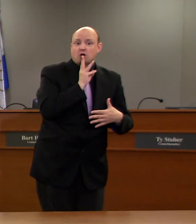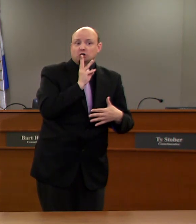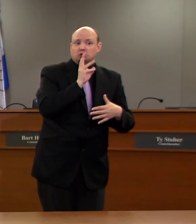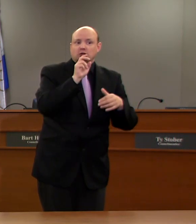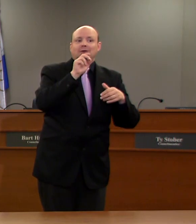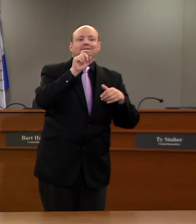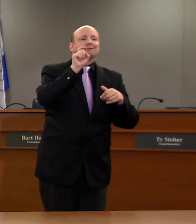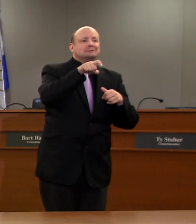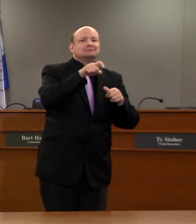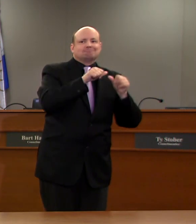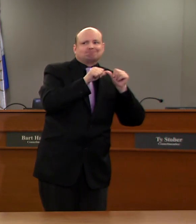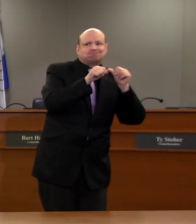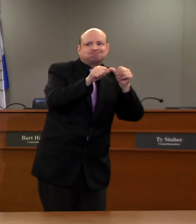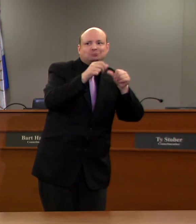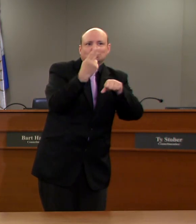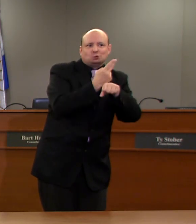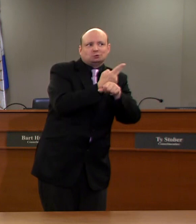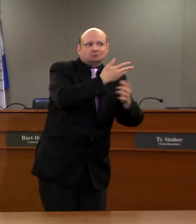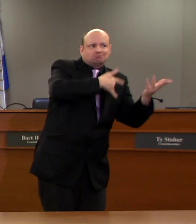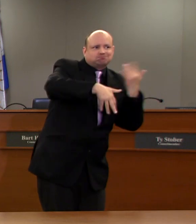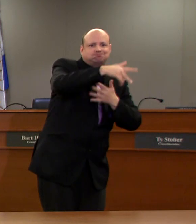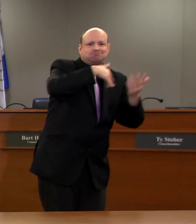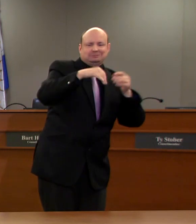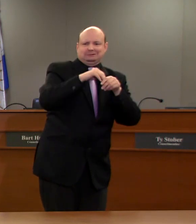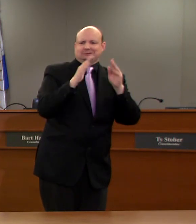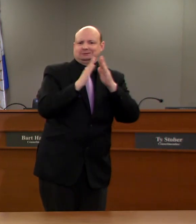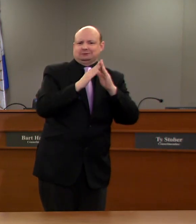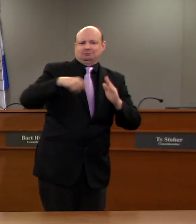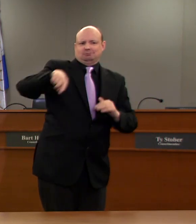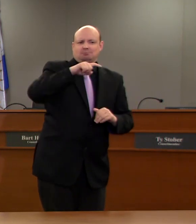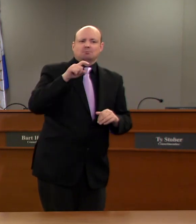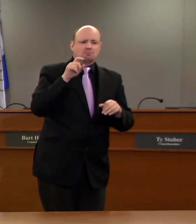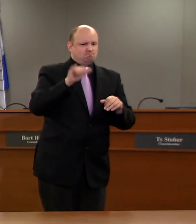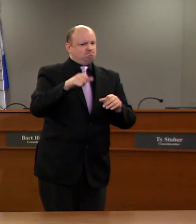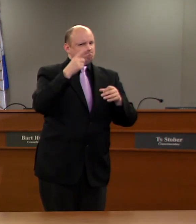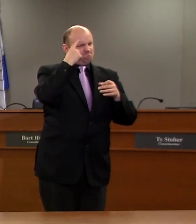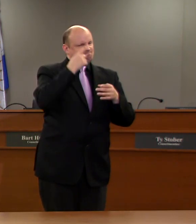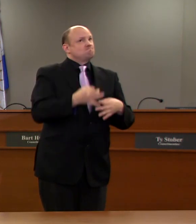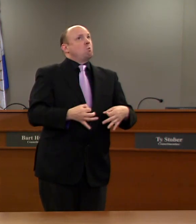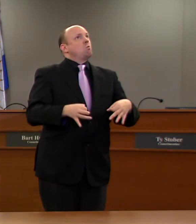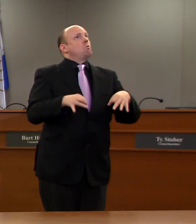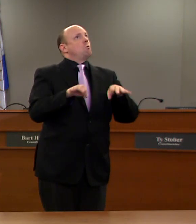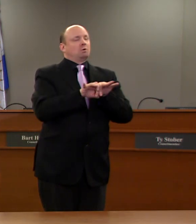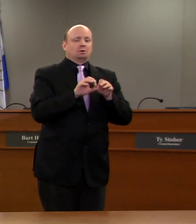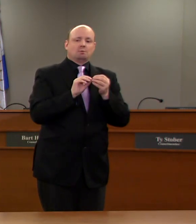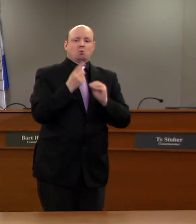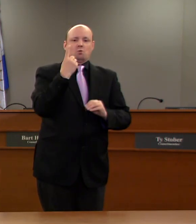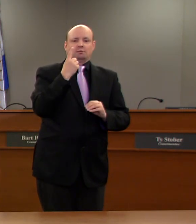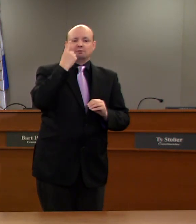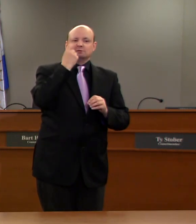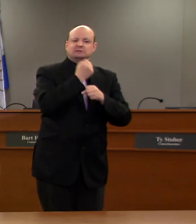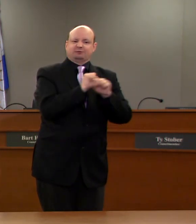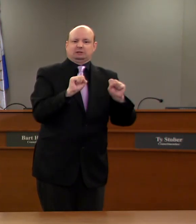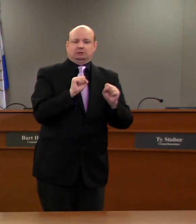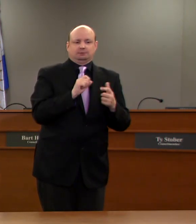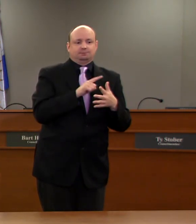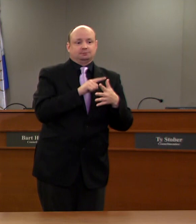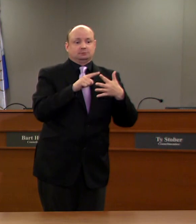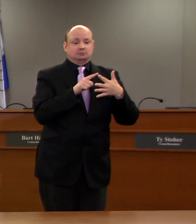important for a health and safety of our community. But it also means transportation, so for example keeping all those traffic